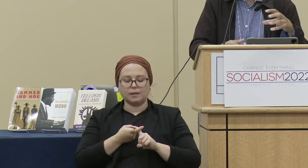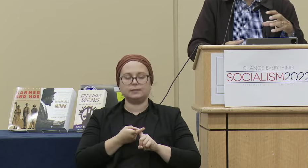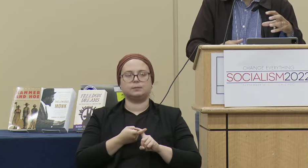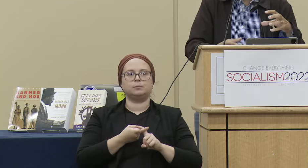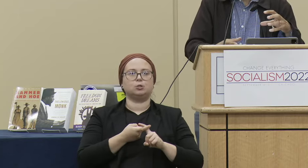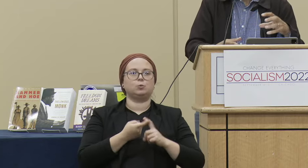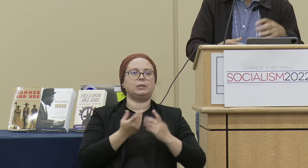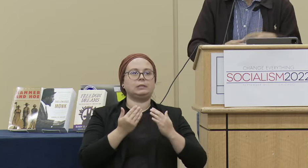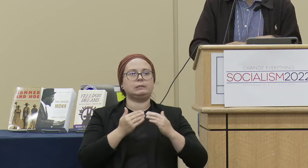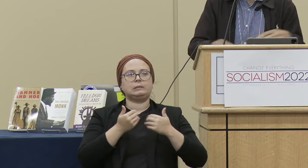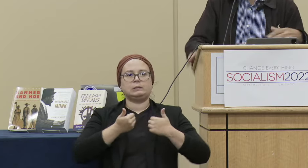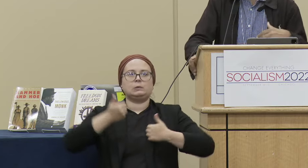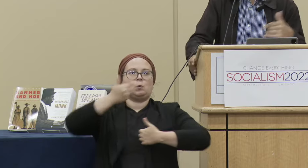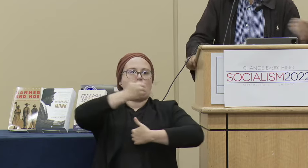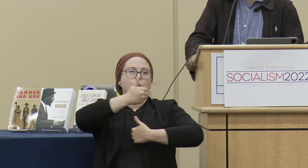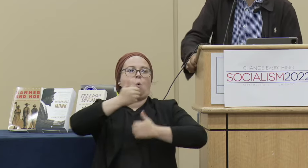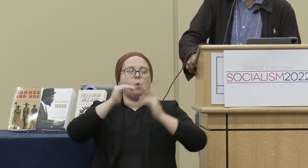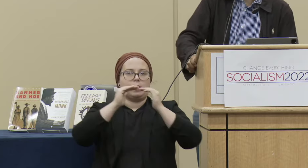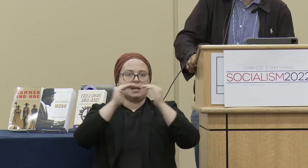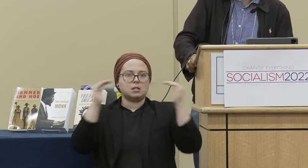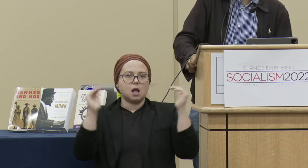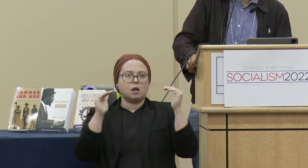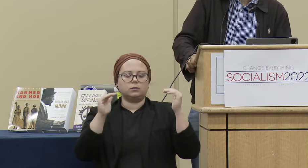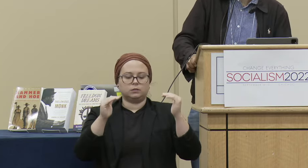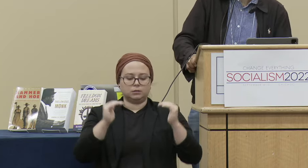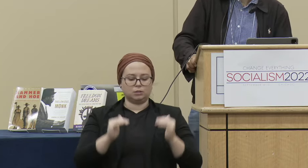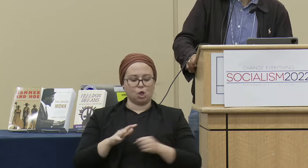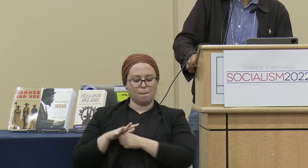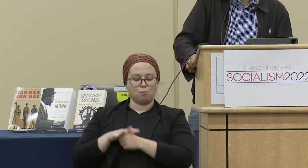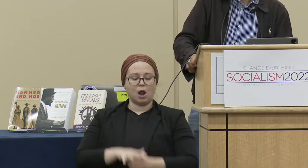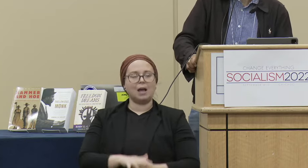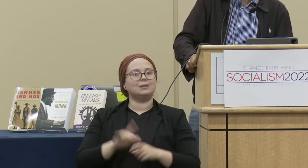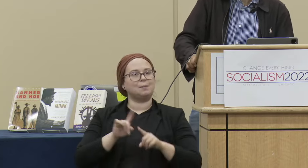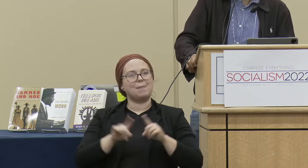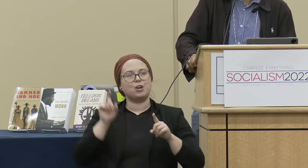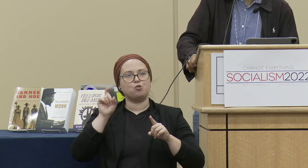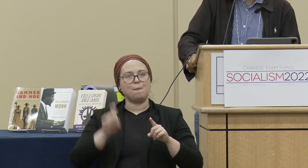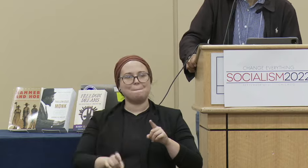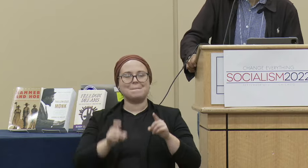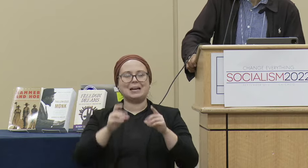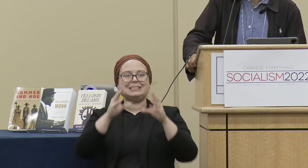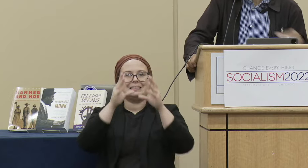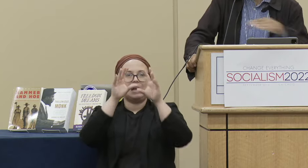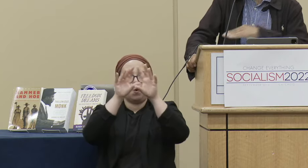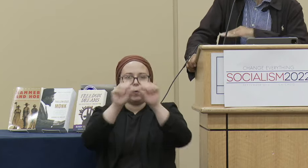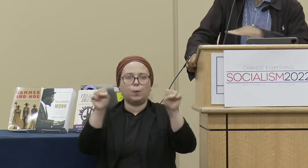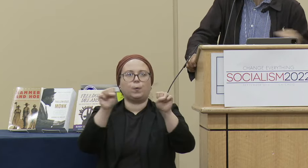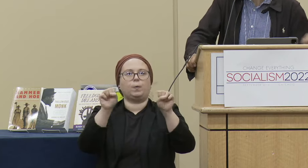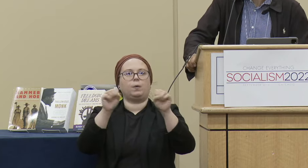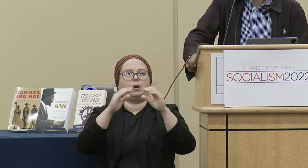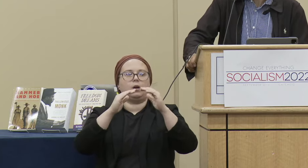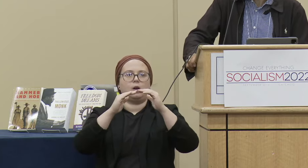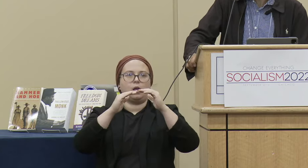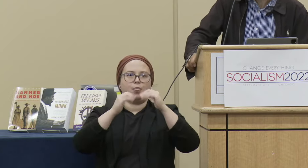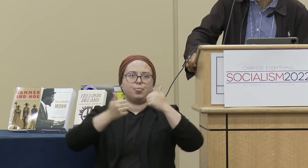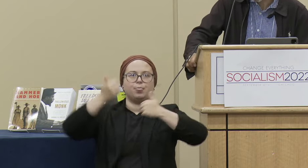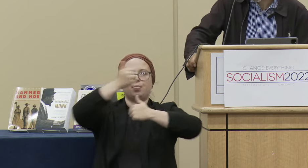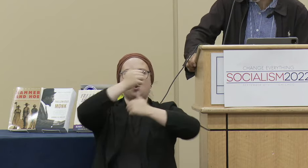It is about trying to repair relationships not to make friends between ruling classes and the oppressed, but to